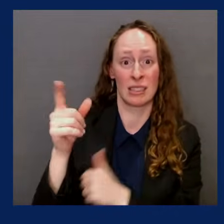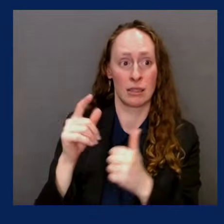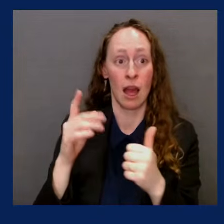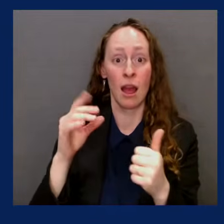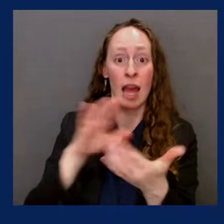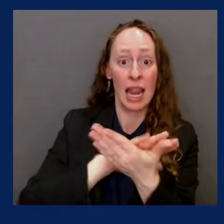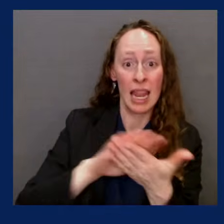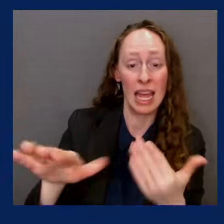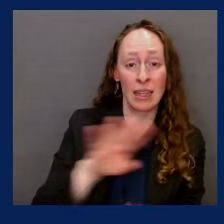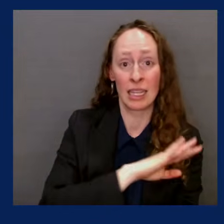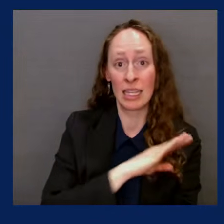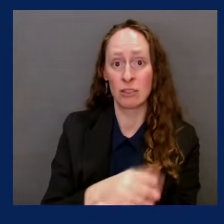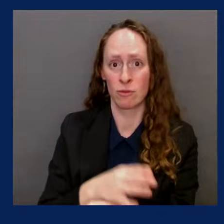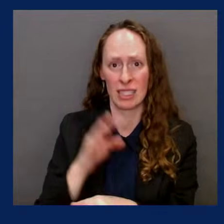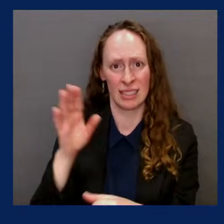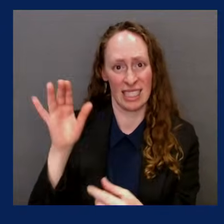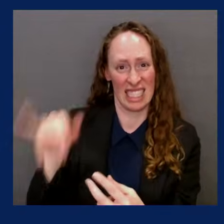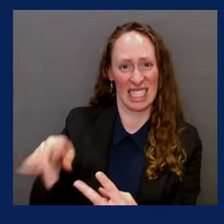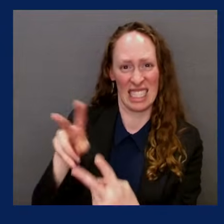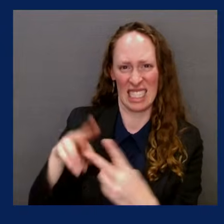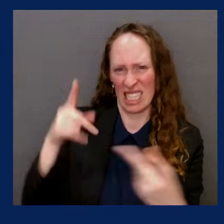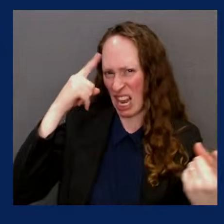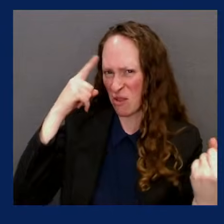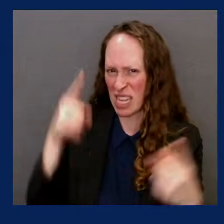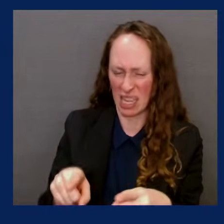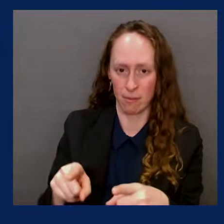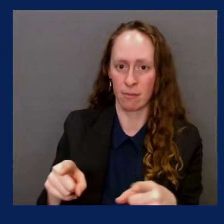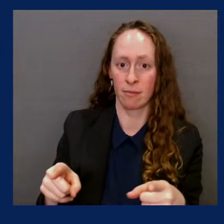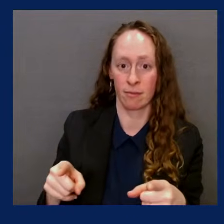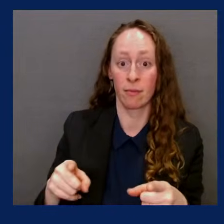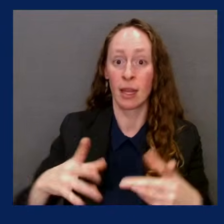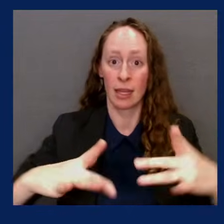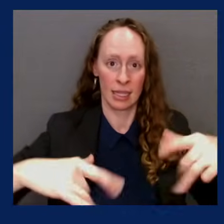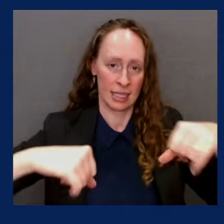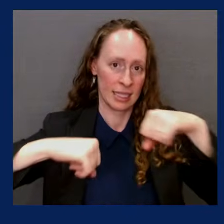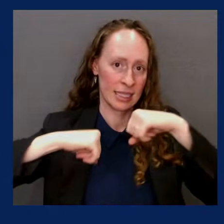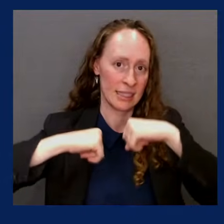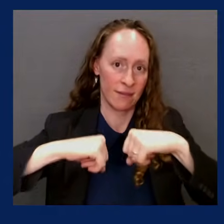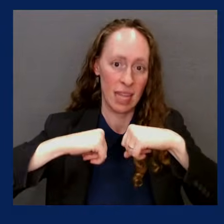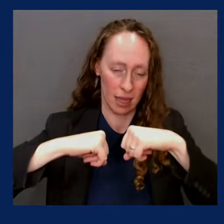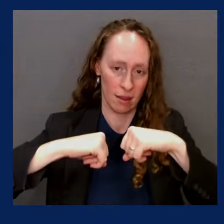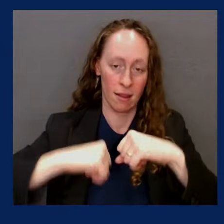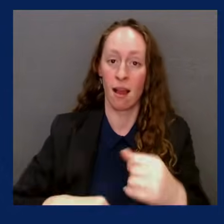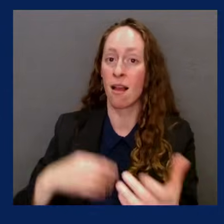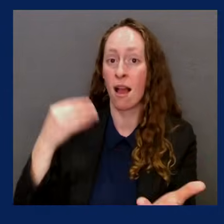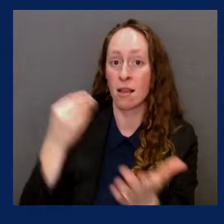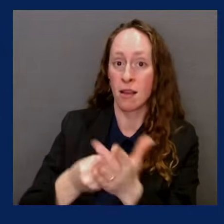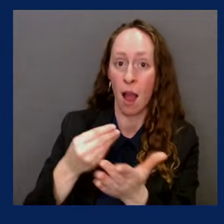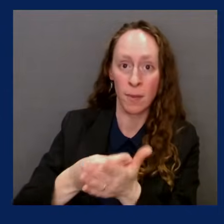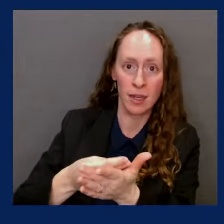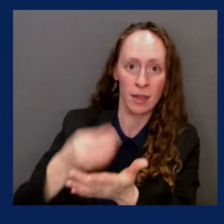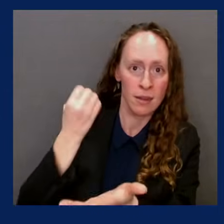and our strong economic ties with the free trade agreement between our nations at its center.